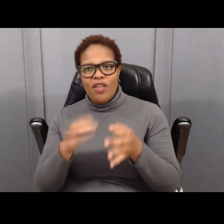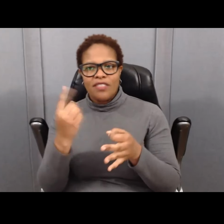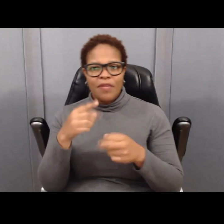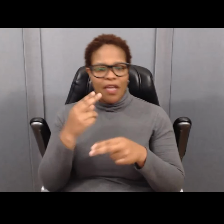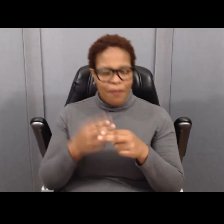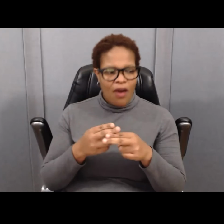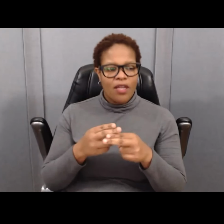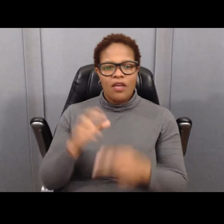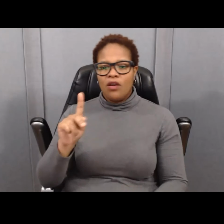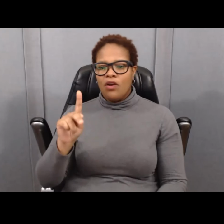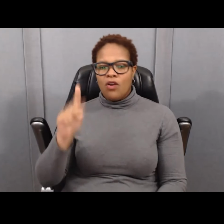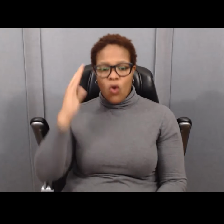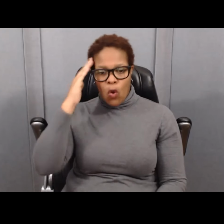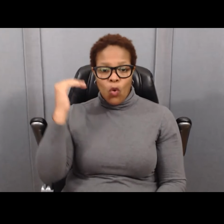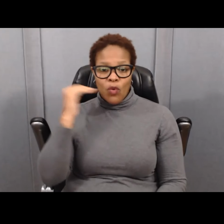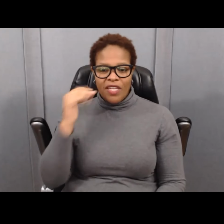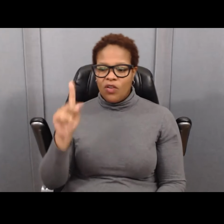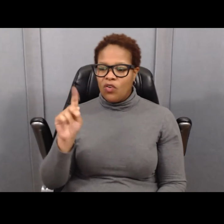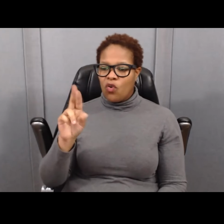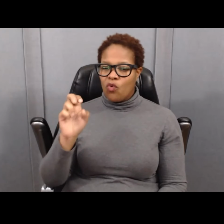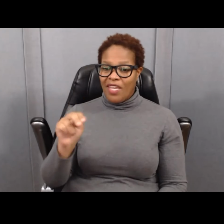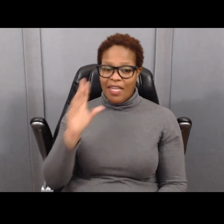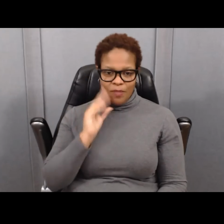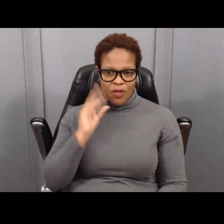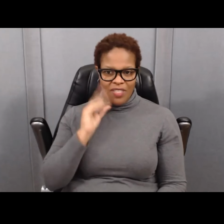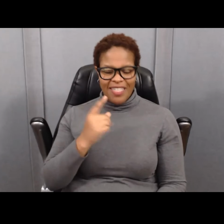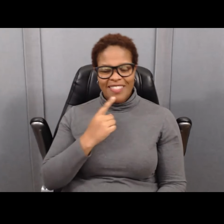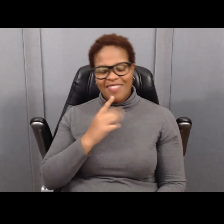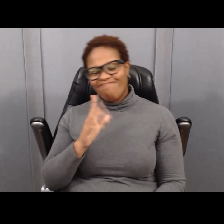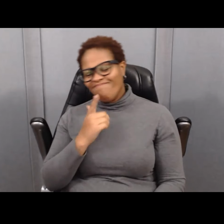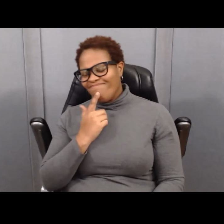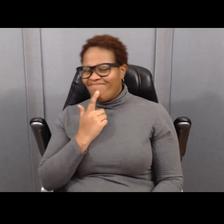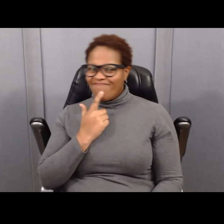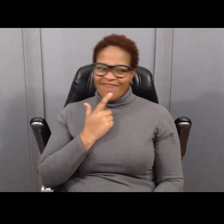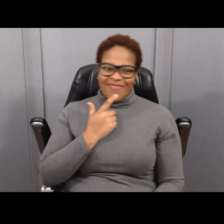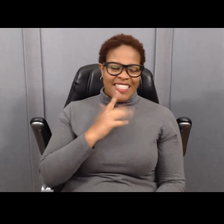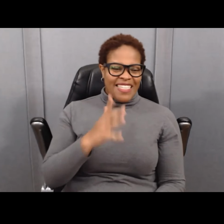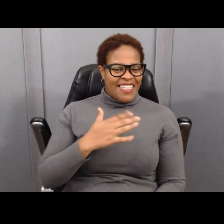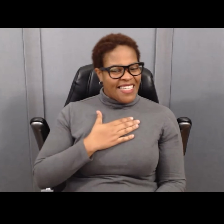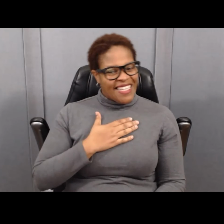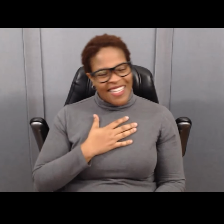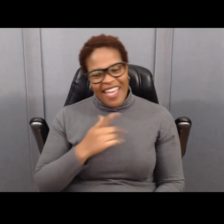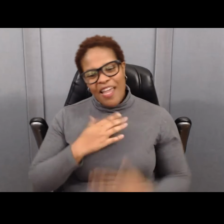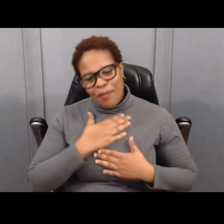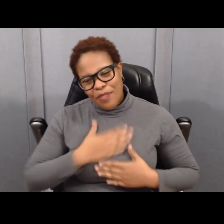and I was just like, I appreciate being asked, but I know I'm not of the culture,